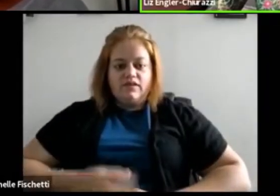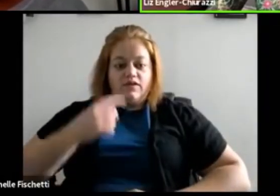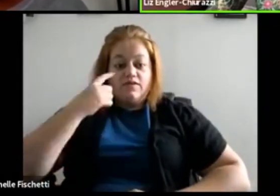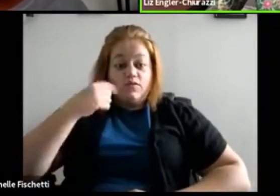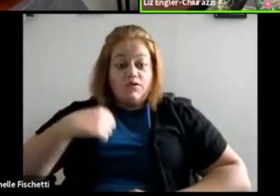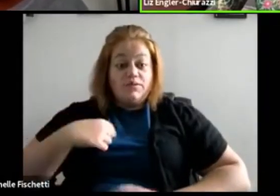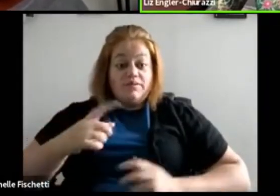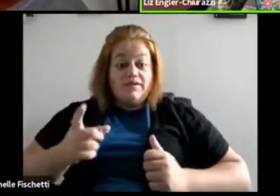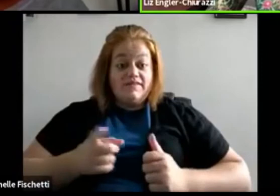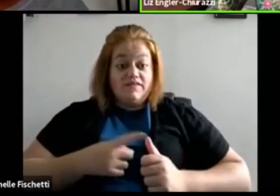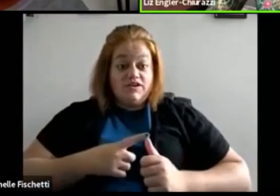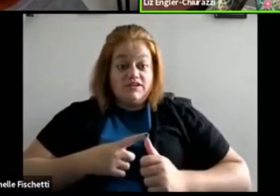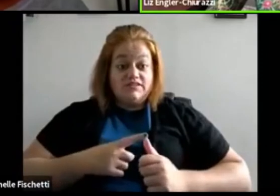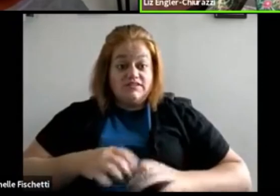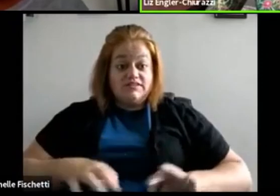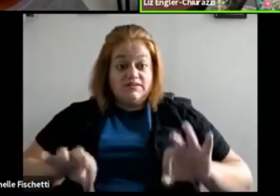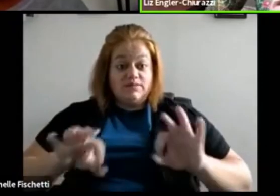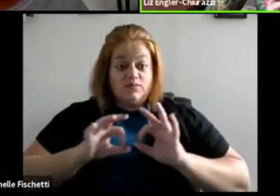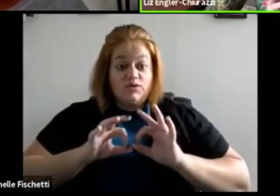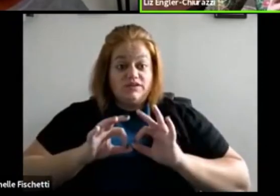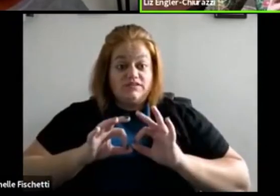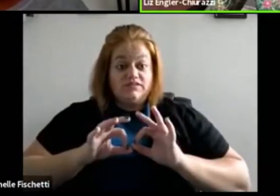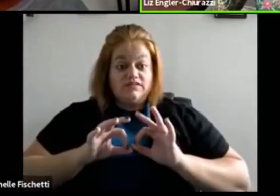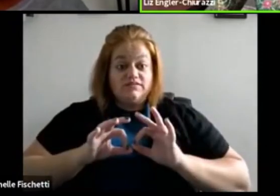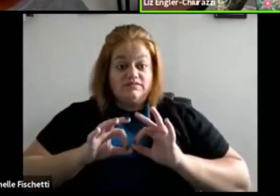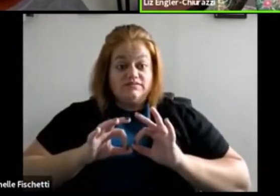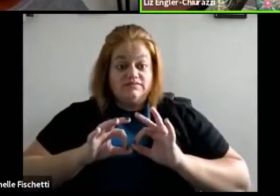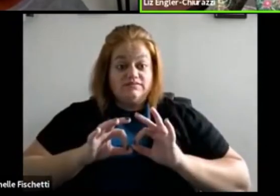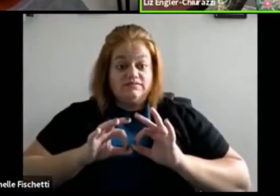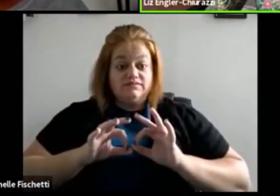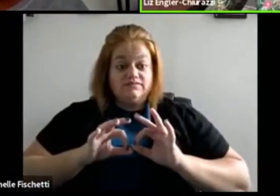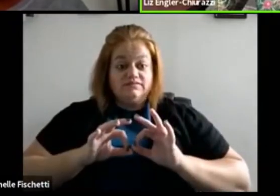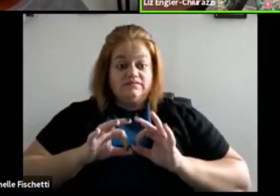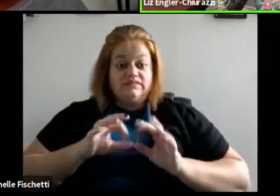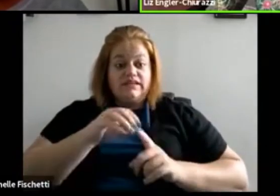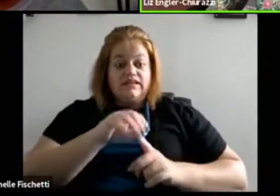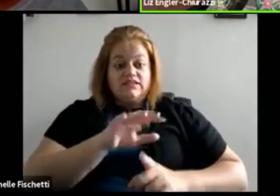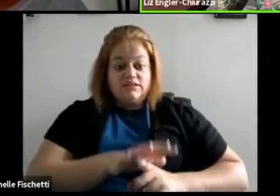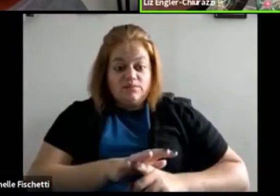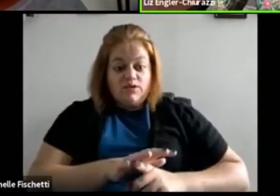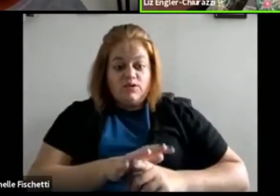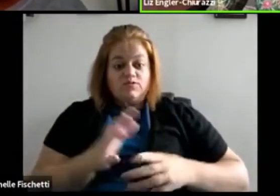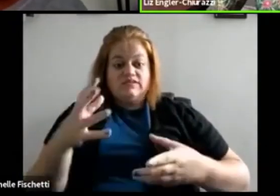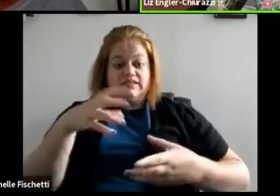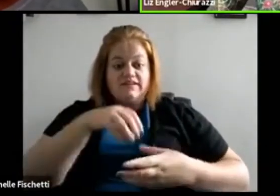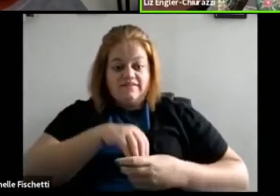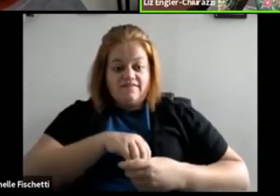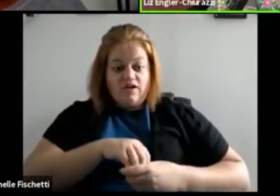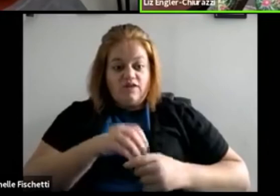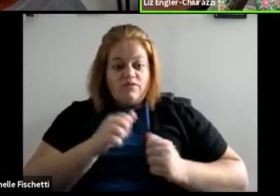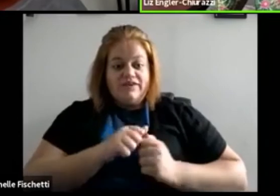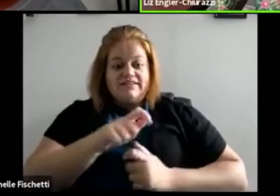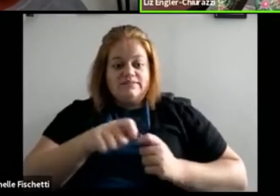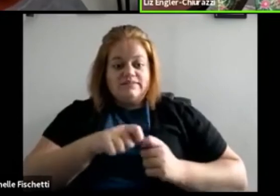done is to just get exposed and engaged with an area that's of interest to you